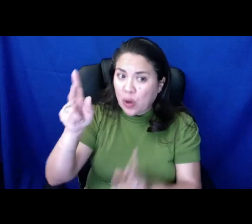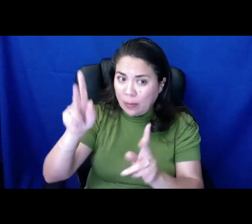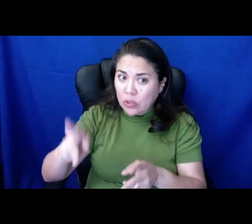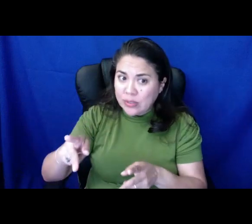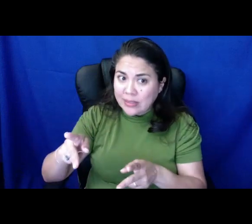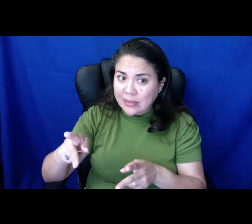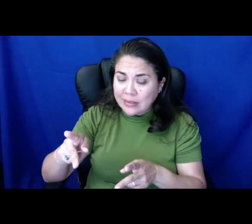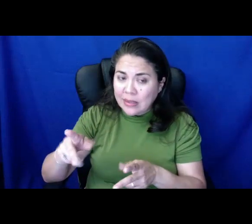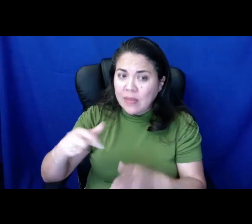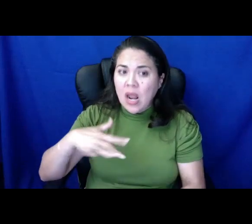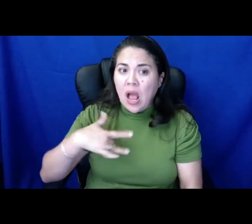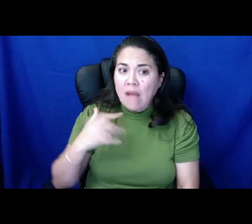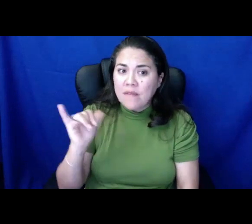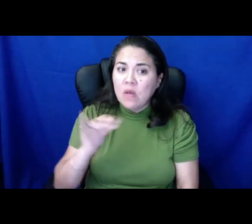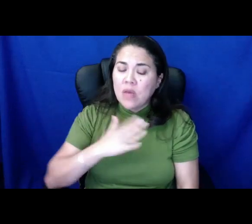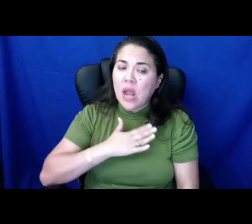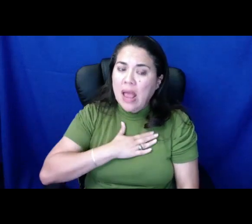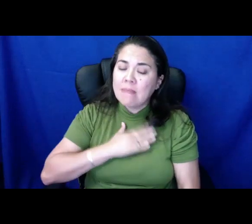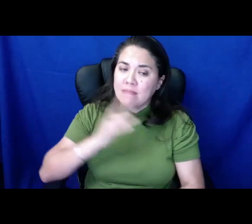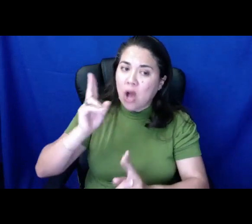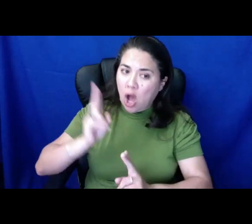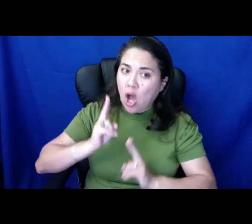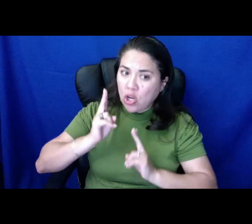Raymond Antrobus (He/Him): By feel privileged to. Raymond Antrobus (He/Him): You know.